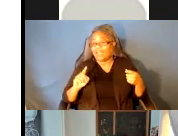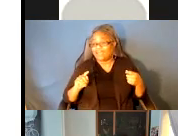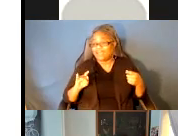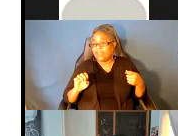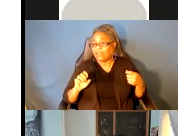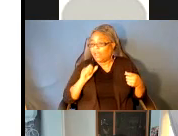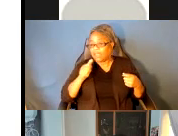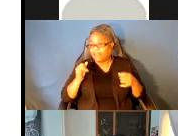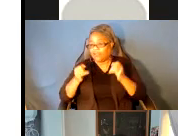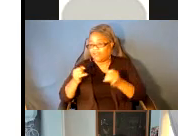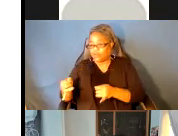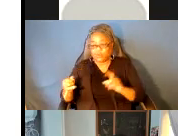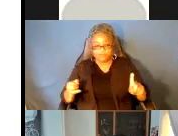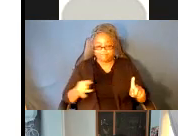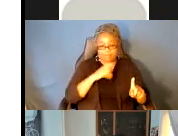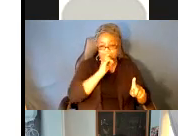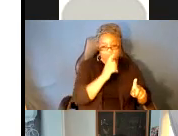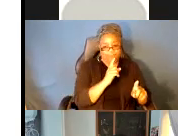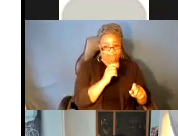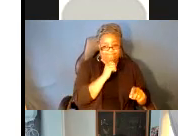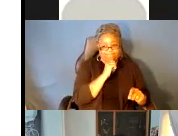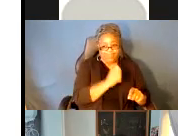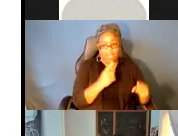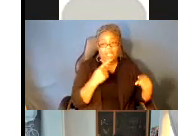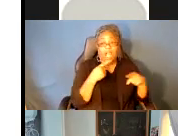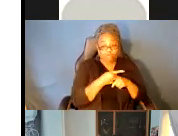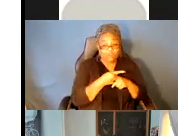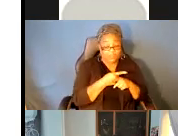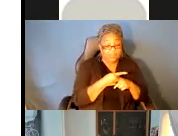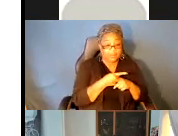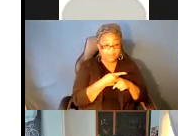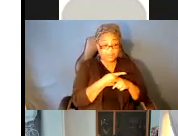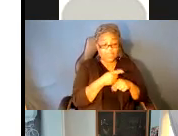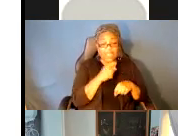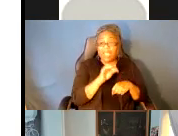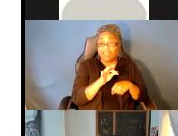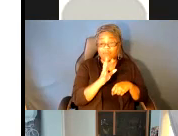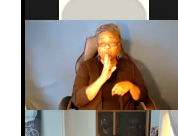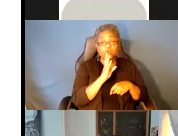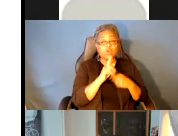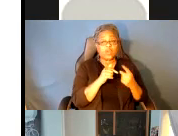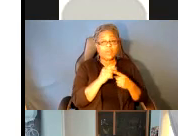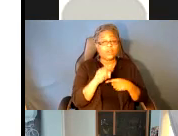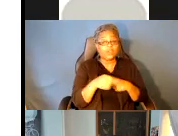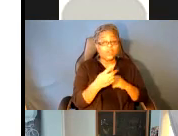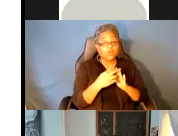No, that does not contradict if we're talking about somebody registering a sole proprietorship.